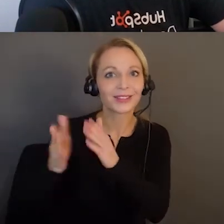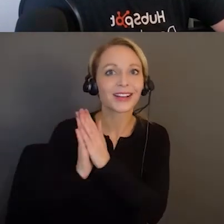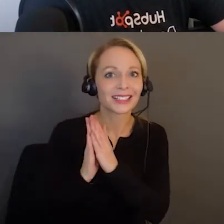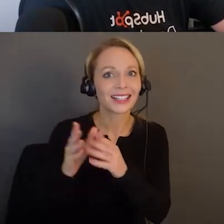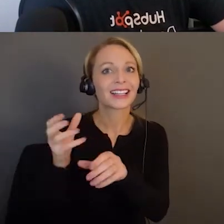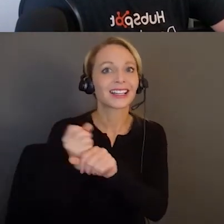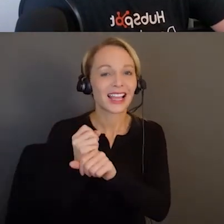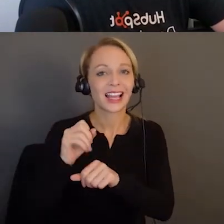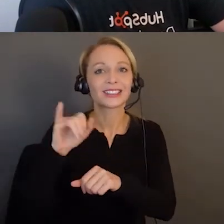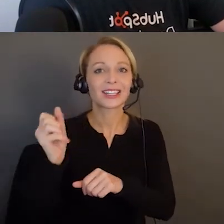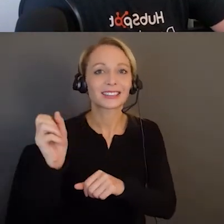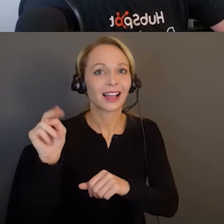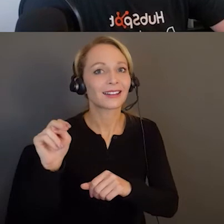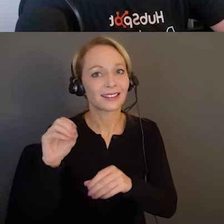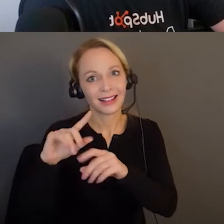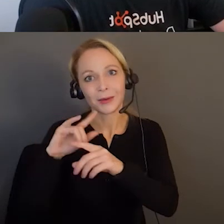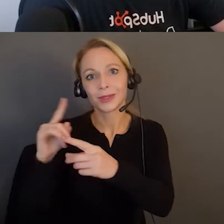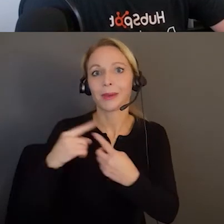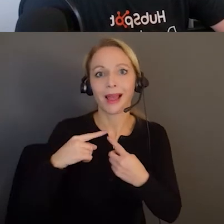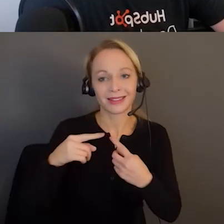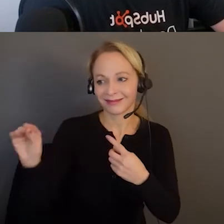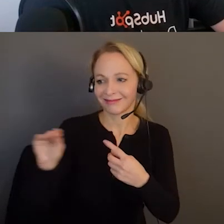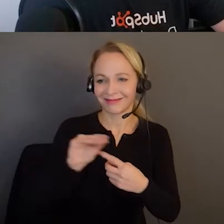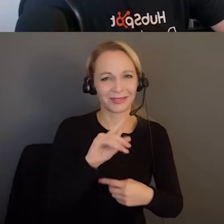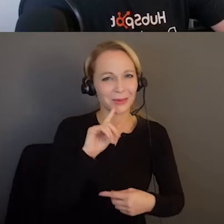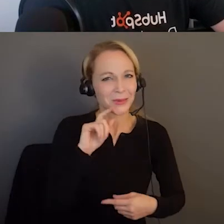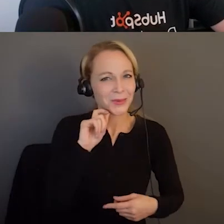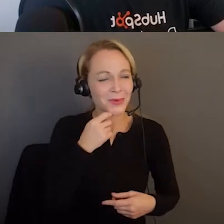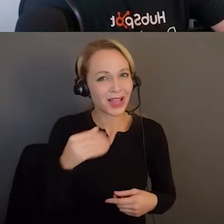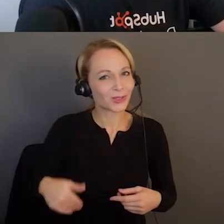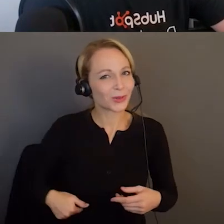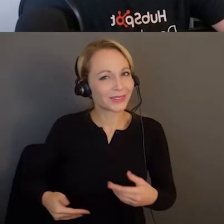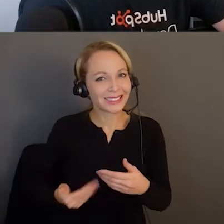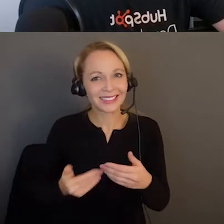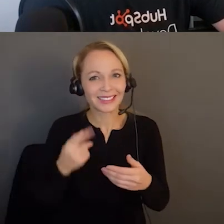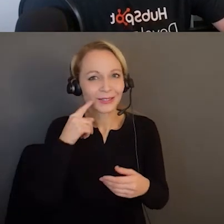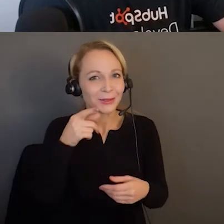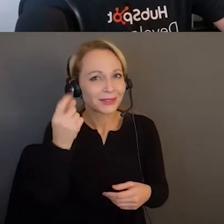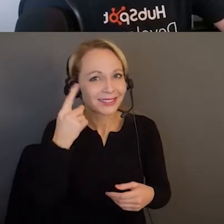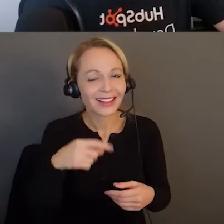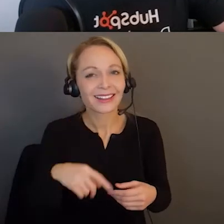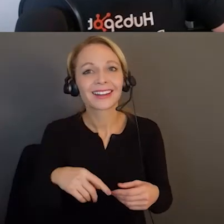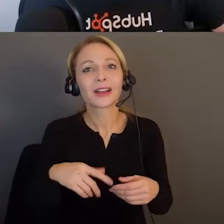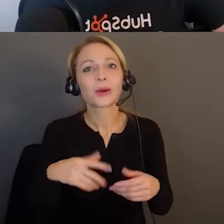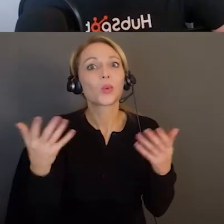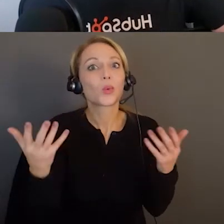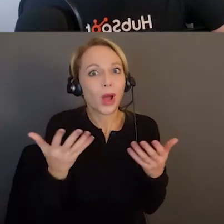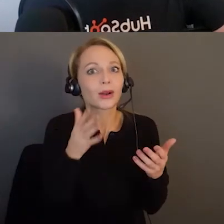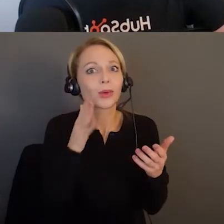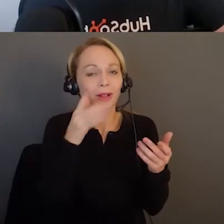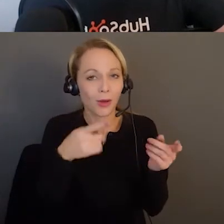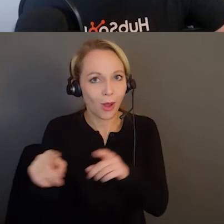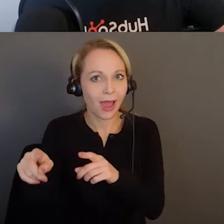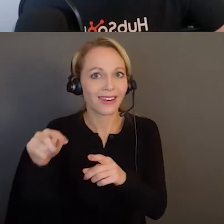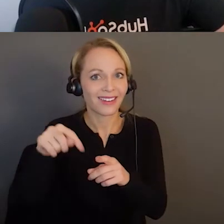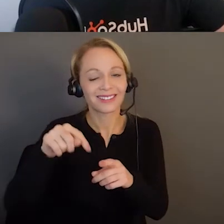AND THE RESPONSE IS VERY COOL. AND EASY TO UNDERSTAND. WHAT IS GOING ON.